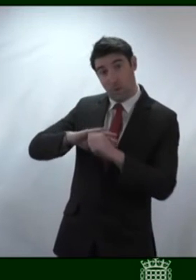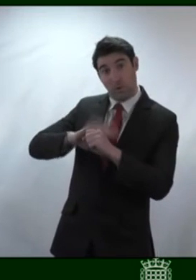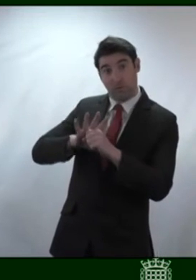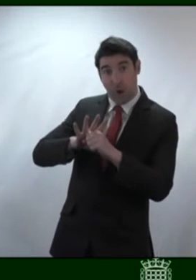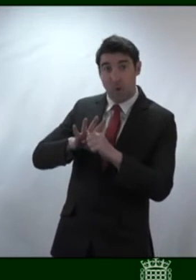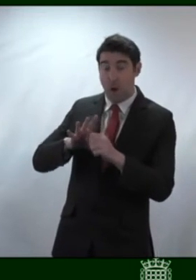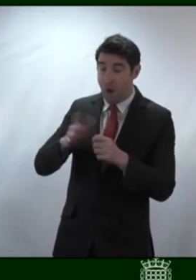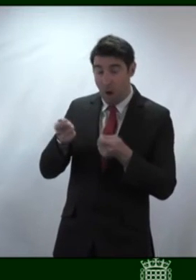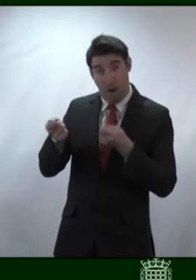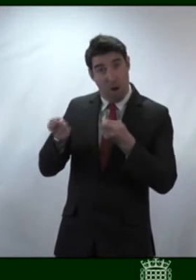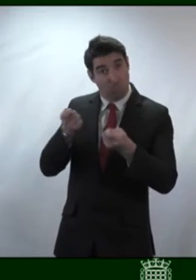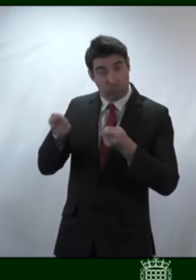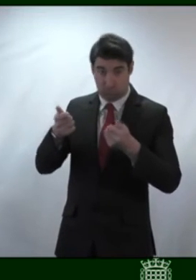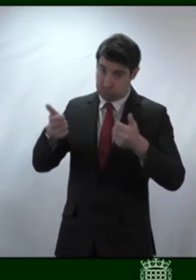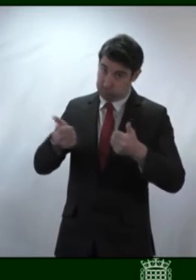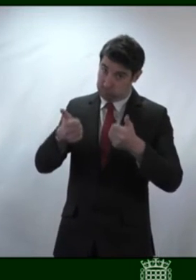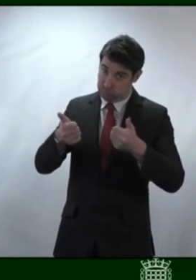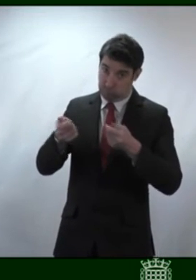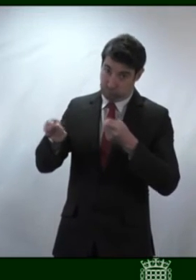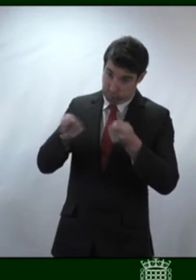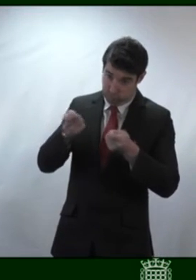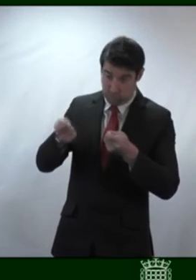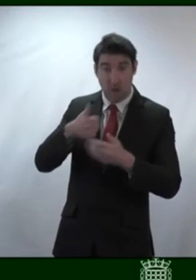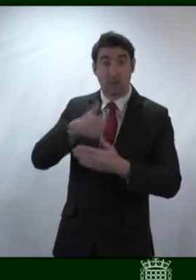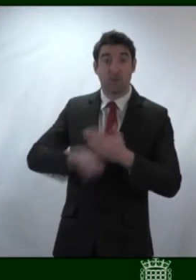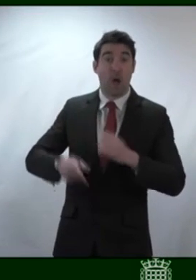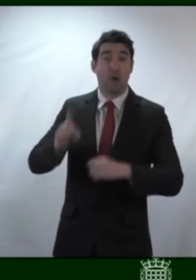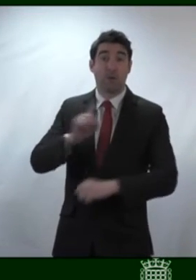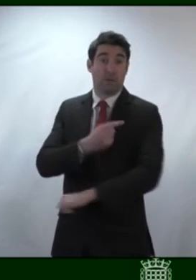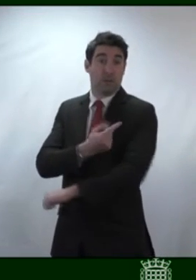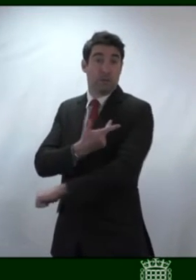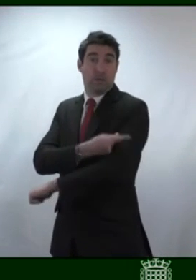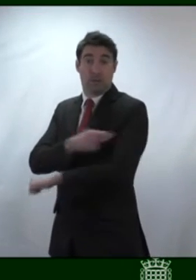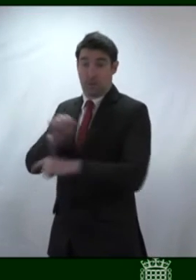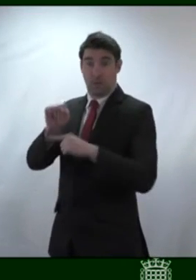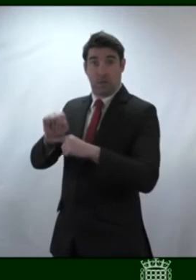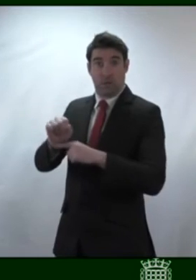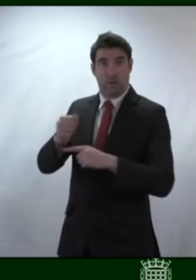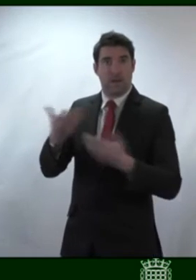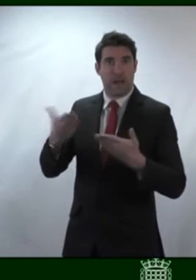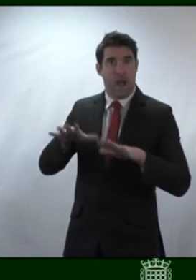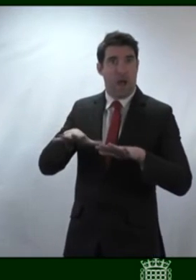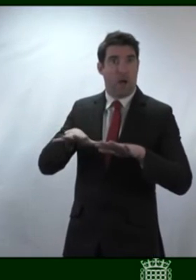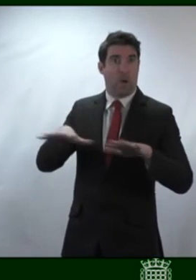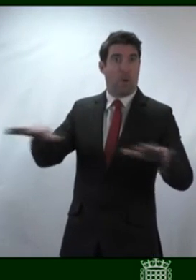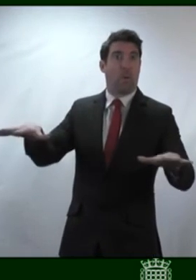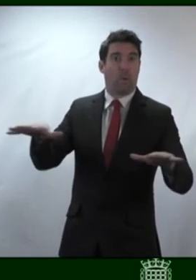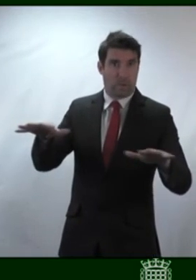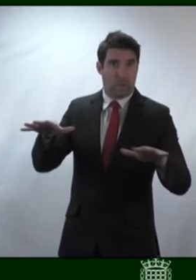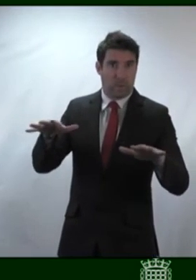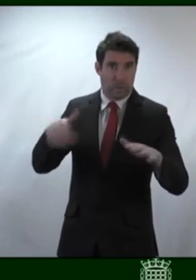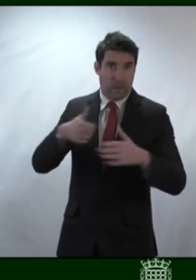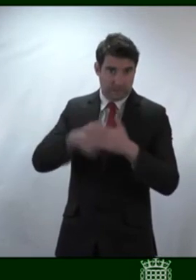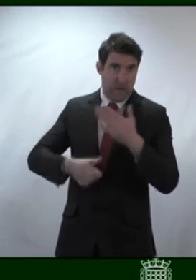start with the roll-out of the vaccination programme and in just seven days 108,000